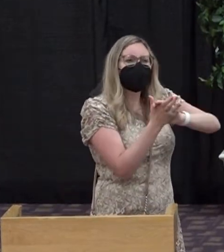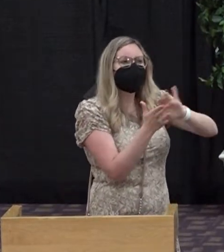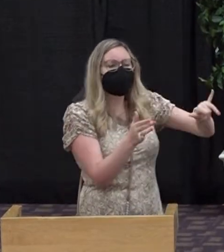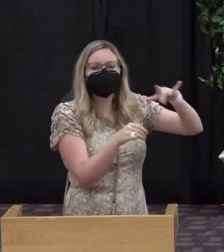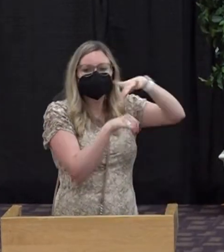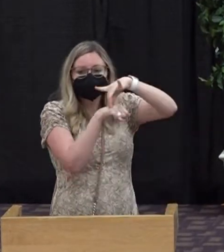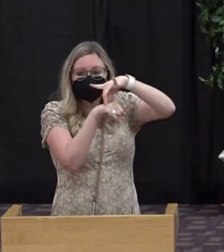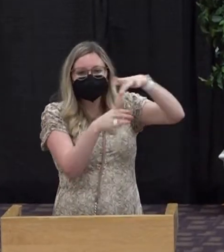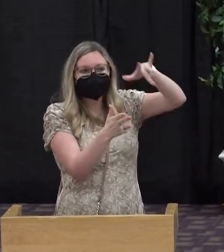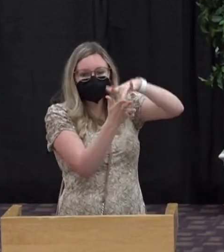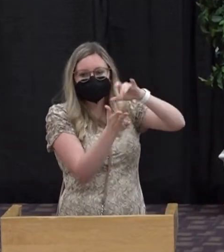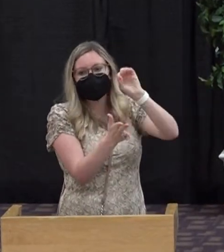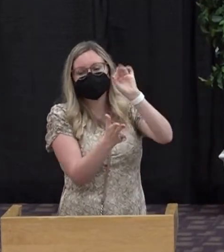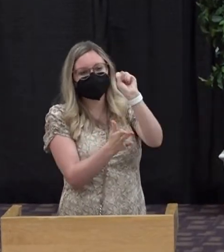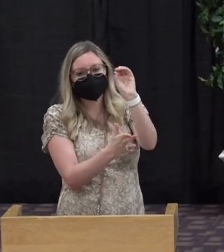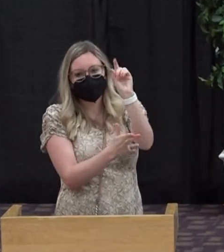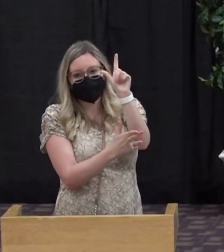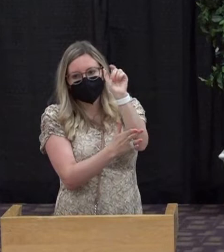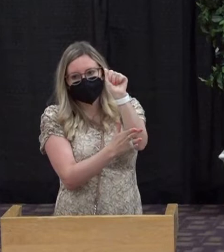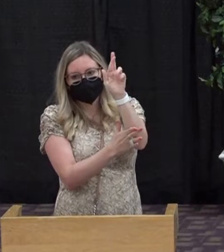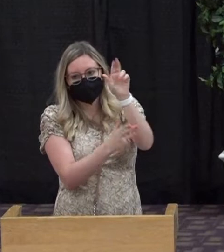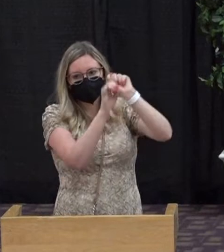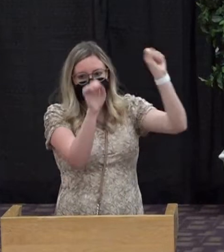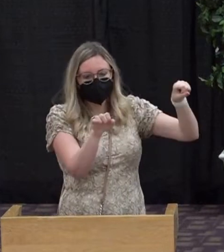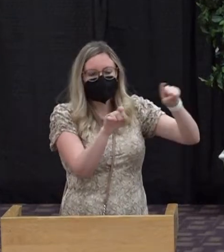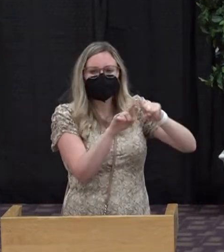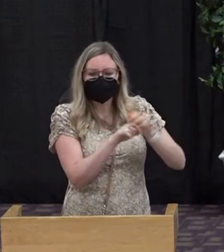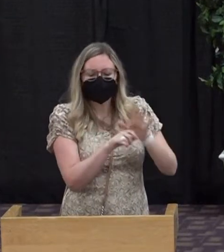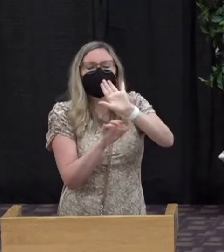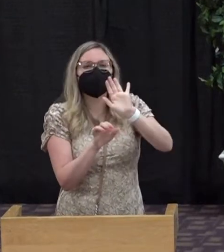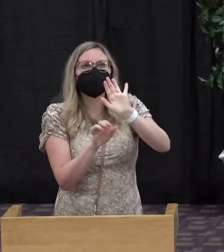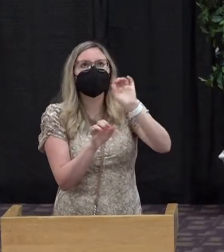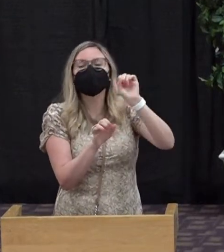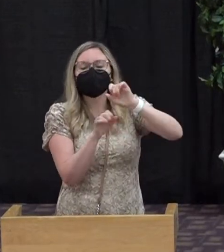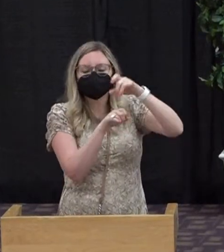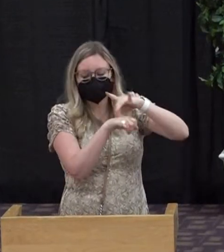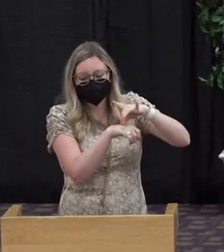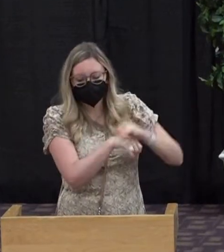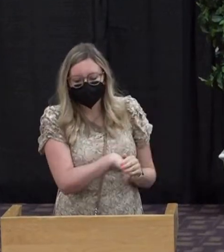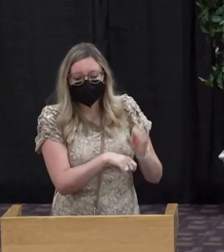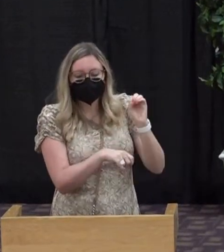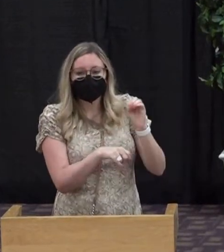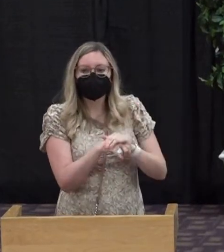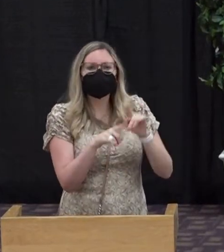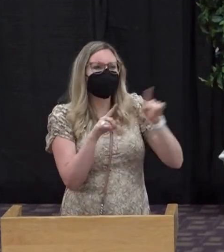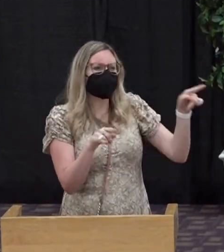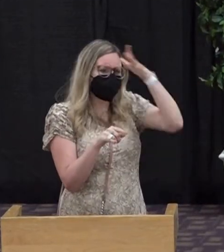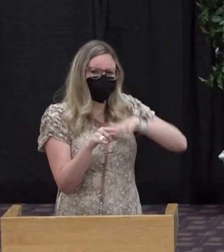Formerly, people believed that the Earth was the center of the solar system at that time.